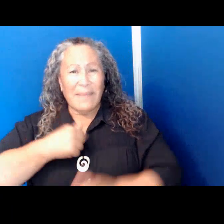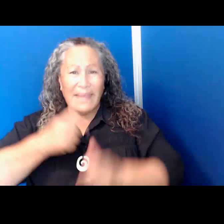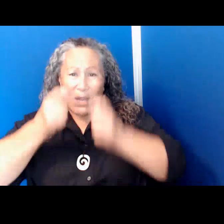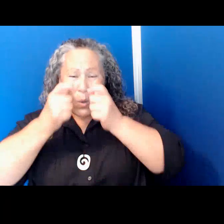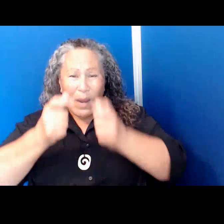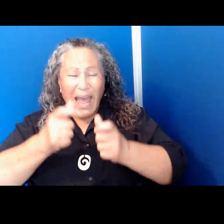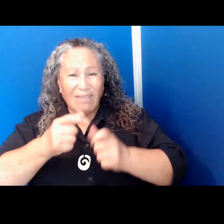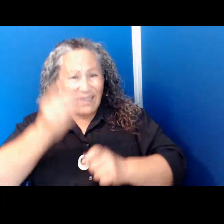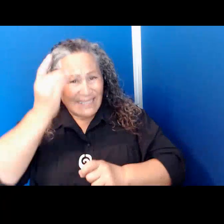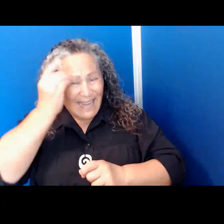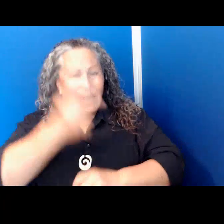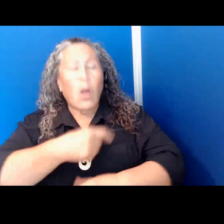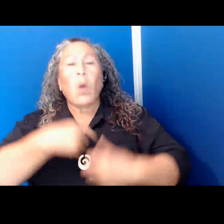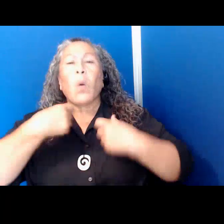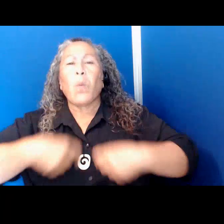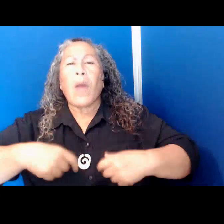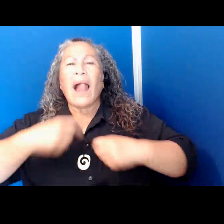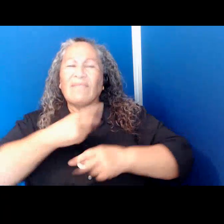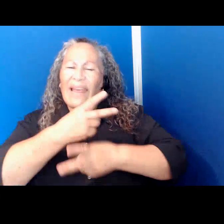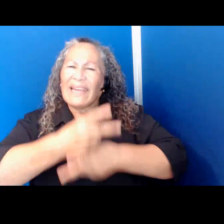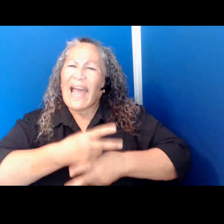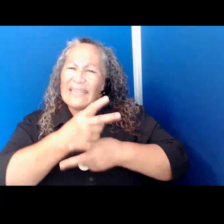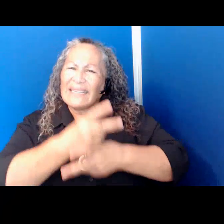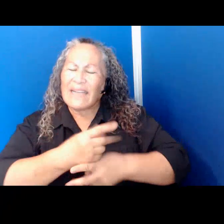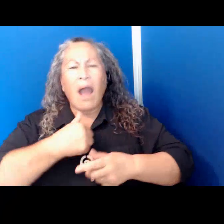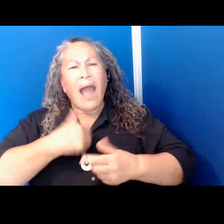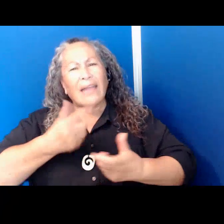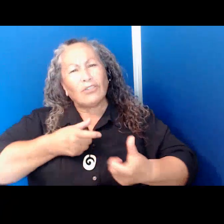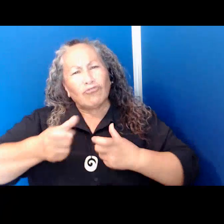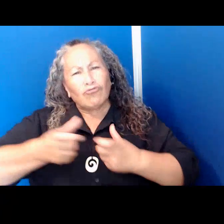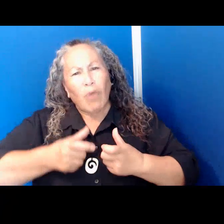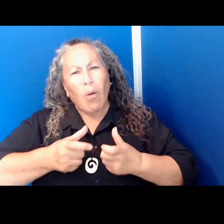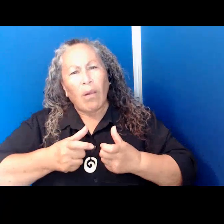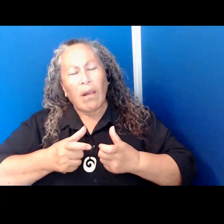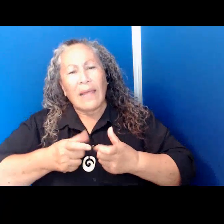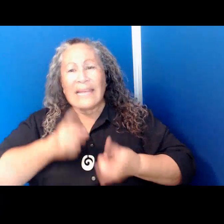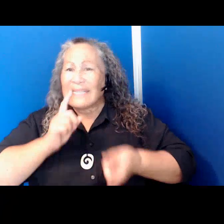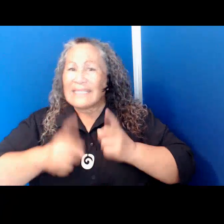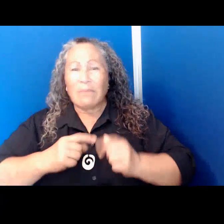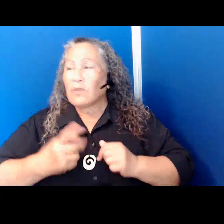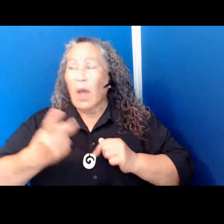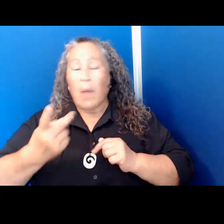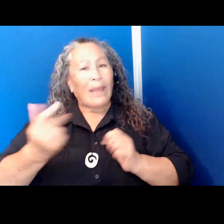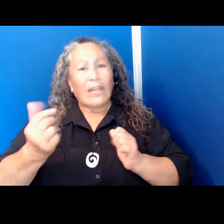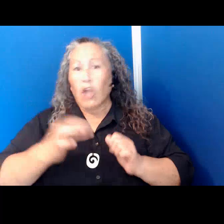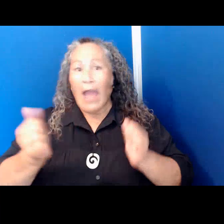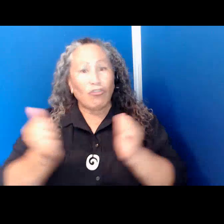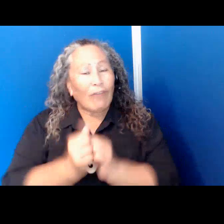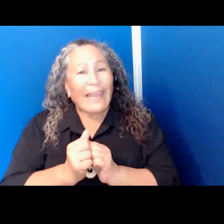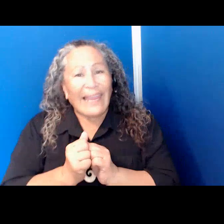dad's home dictated how dad's cares went, and in some cases we didn't agree. But you know,